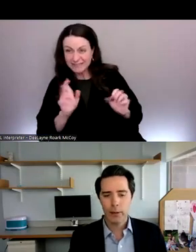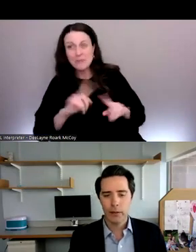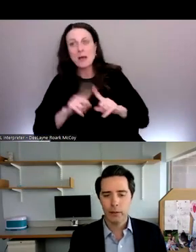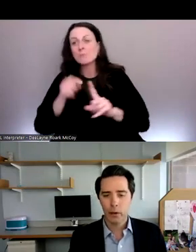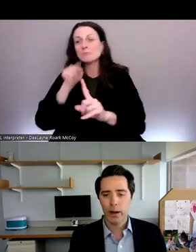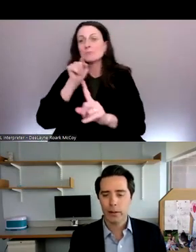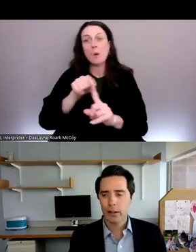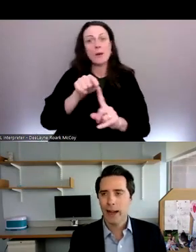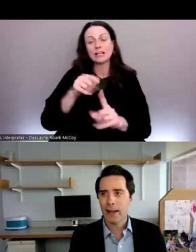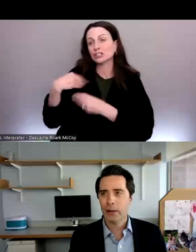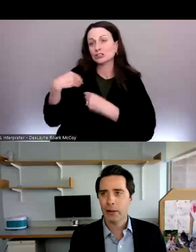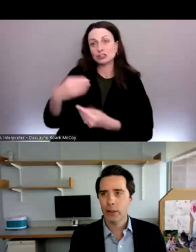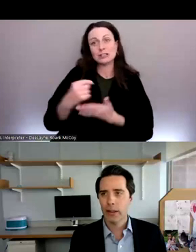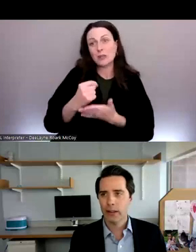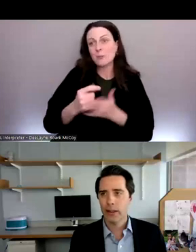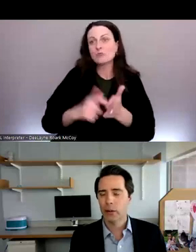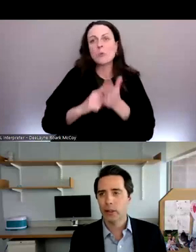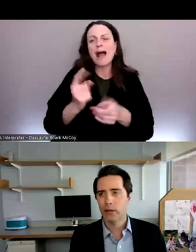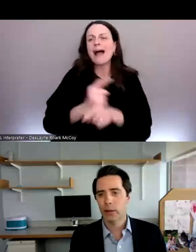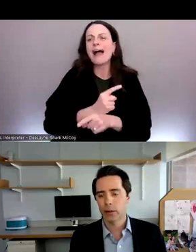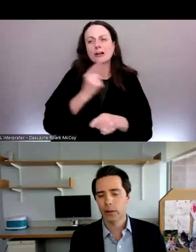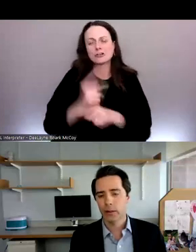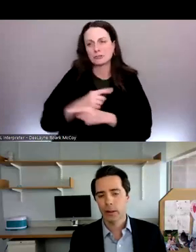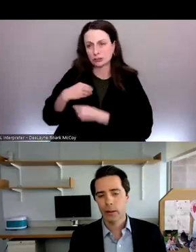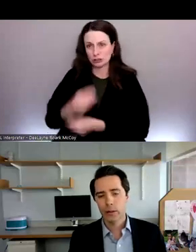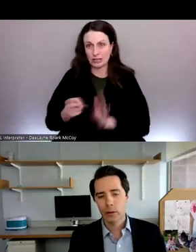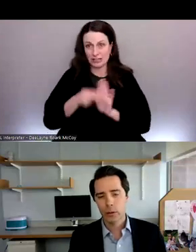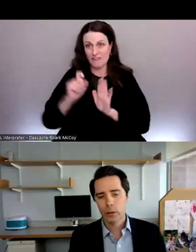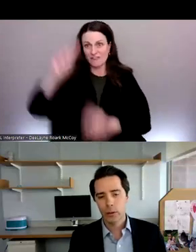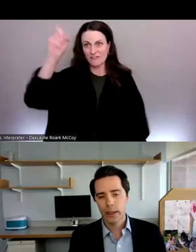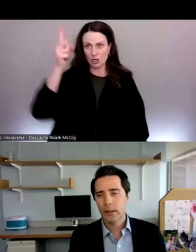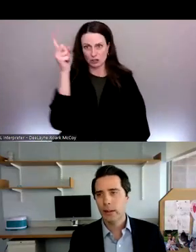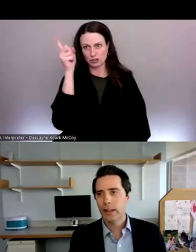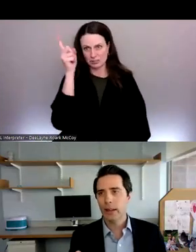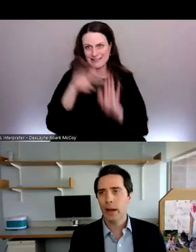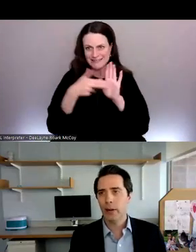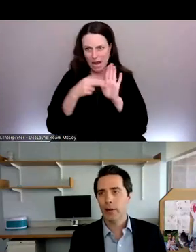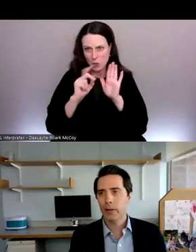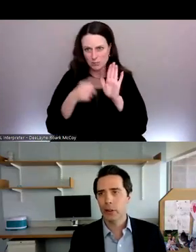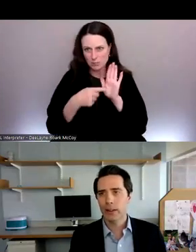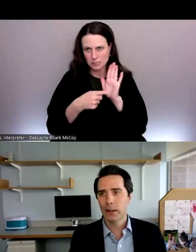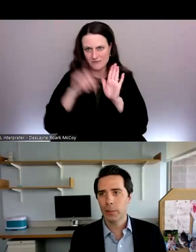therapy requires an accurate genetic diagnosis first